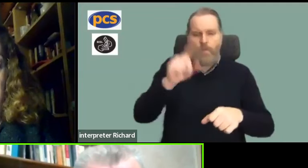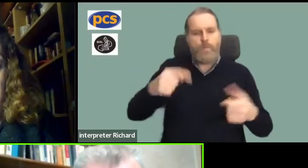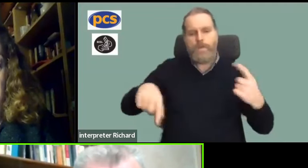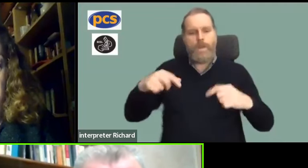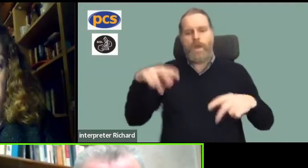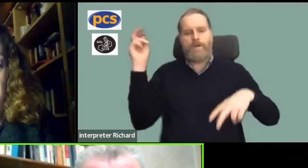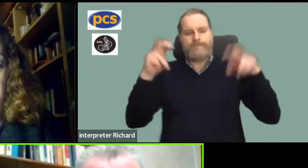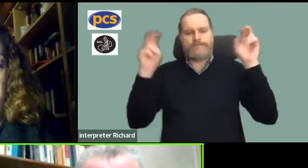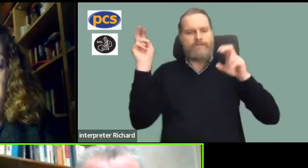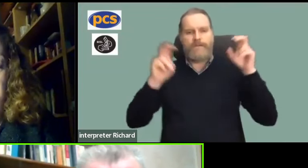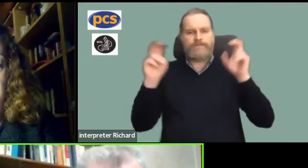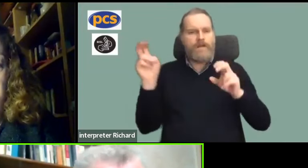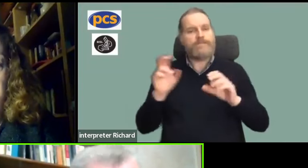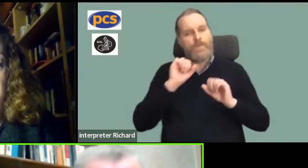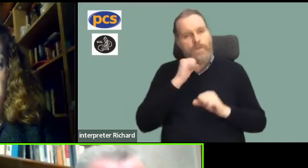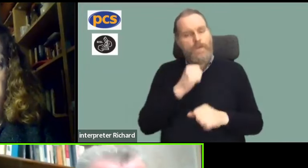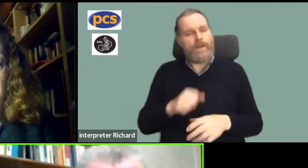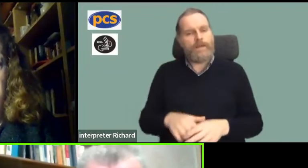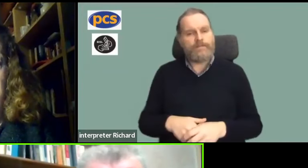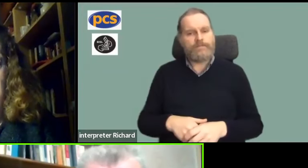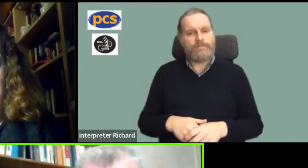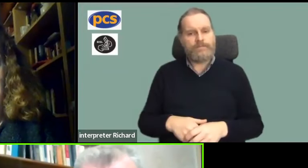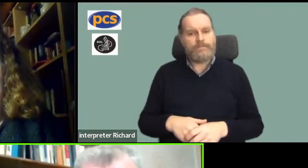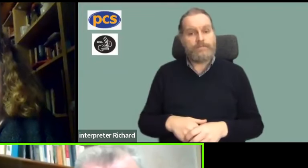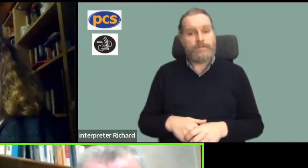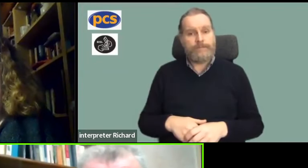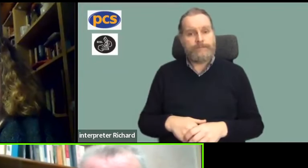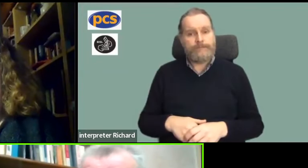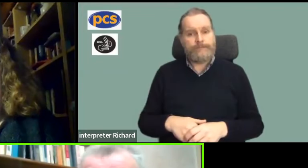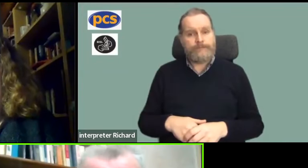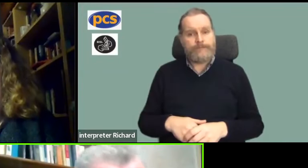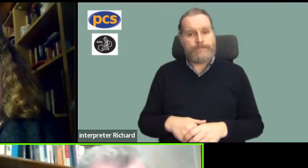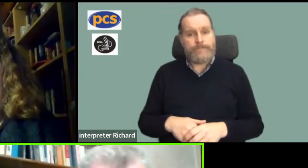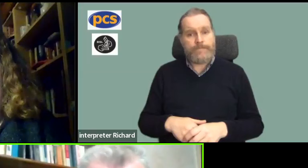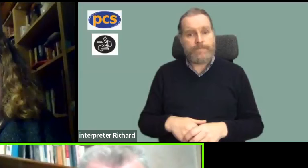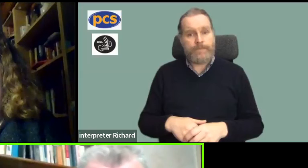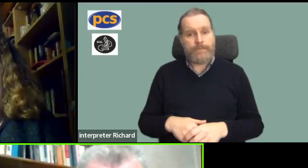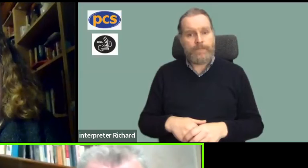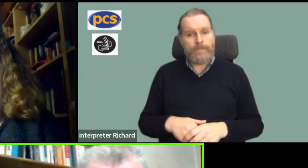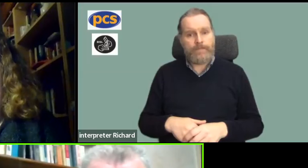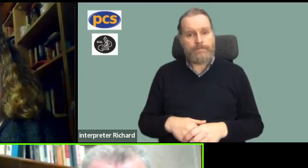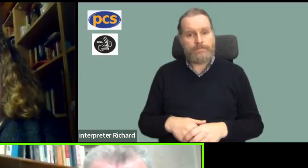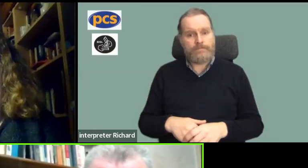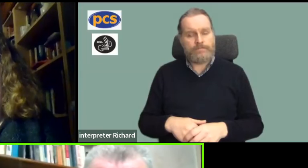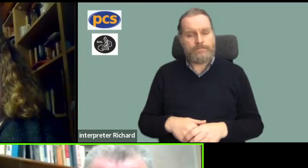has the legal and has the legal and contractual right. So for them to do , and that and that might mean people . Some people are